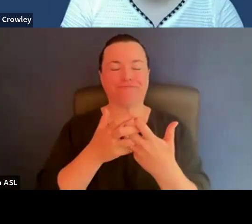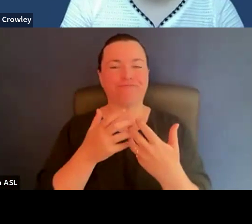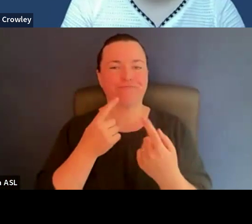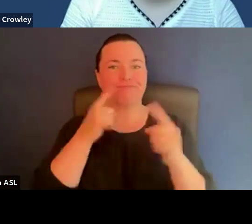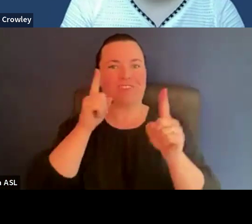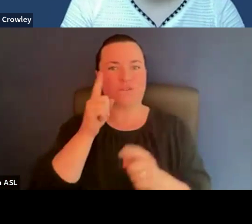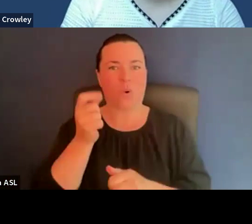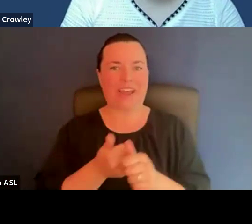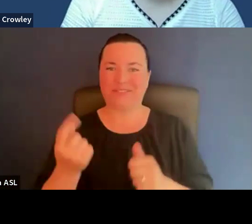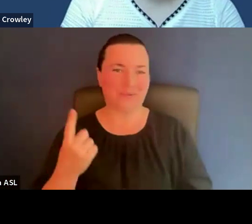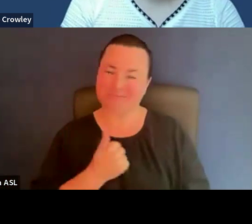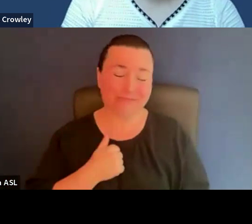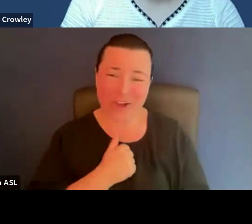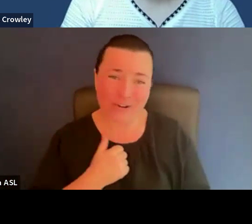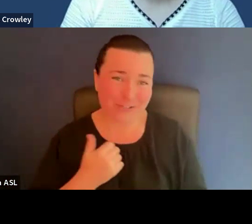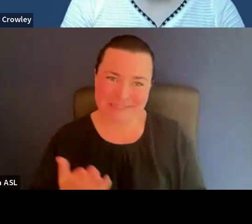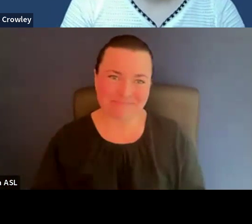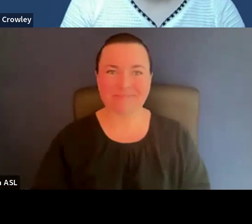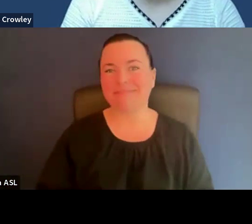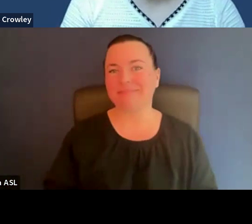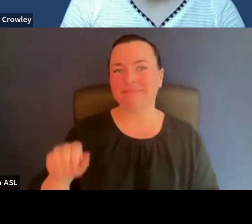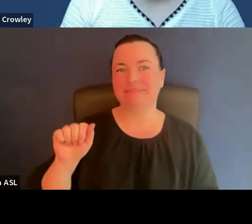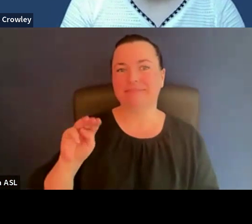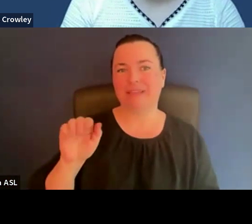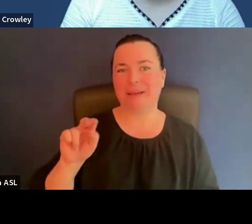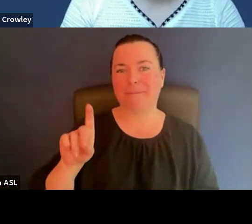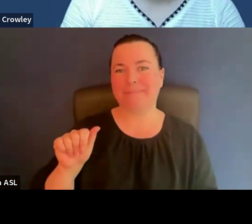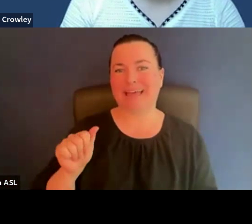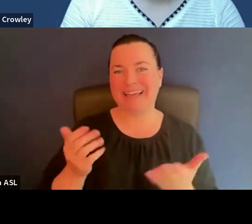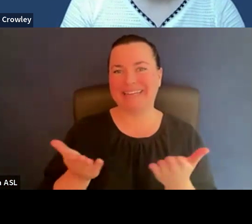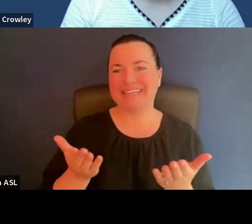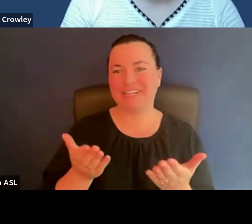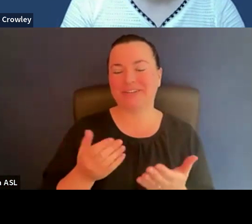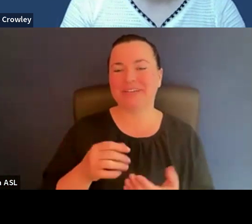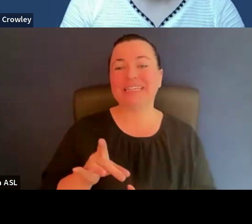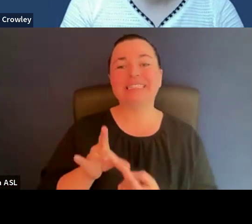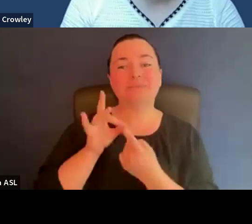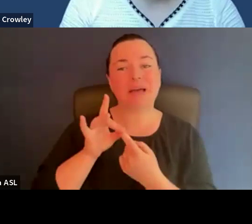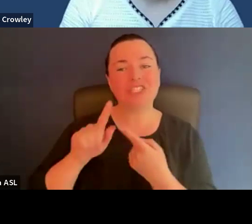This is Amanda, and I think also, especially when you're starting out as a self-advocate,